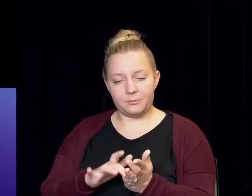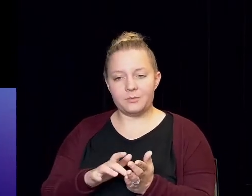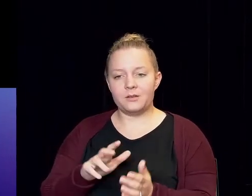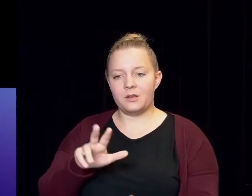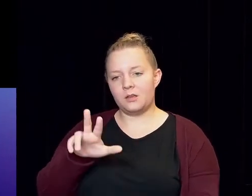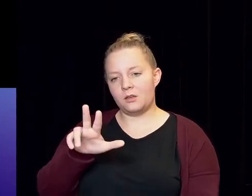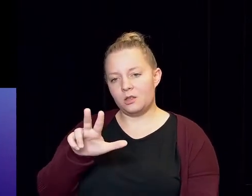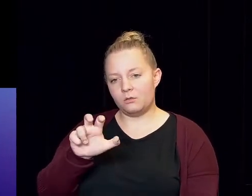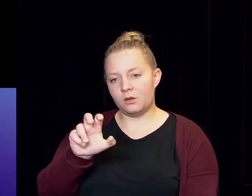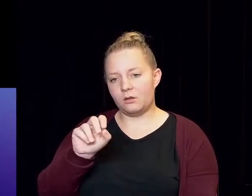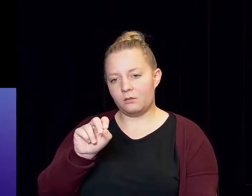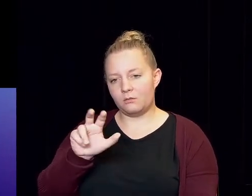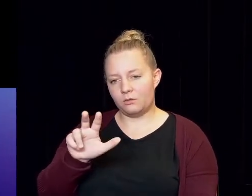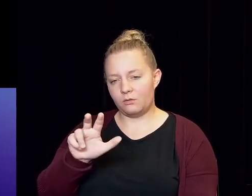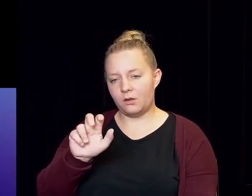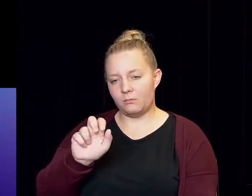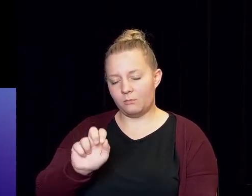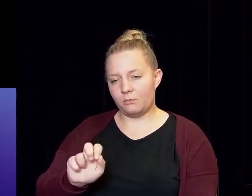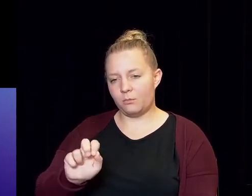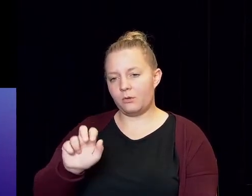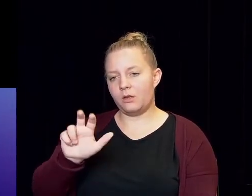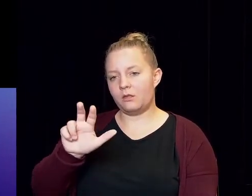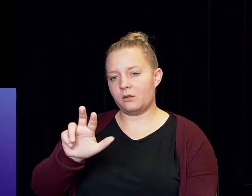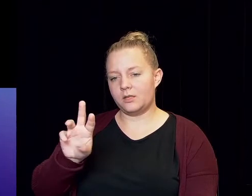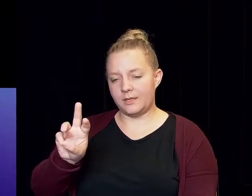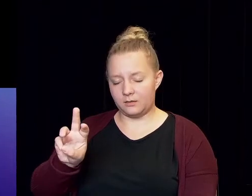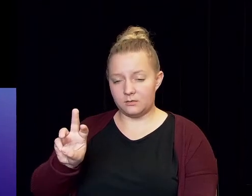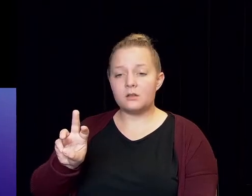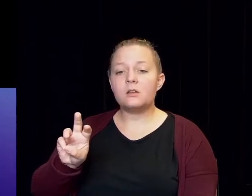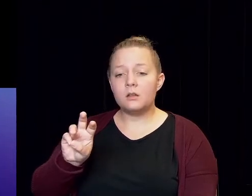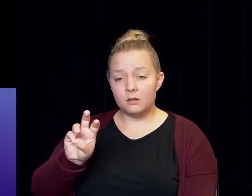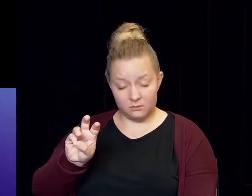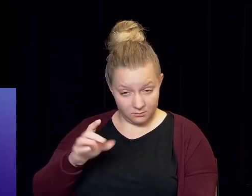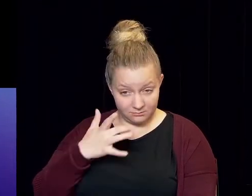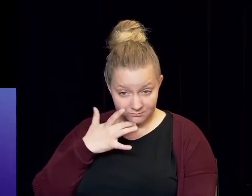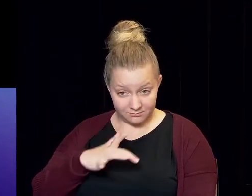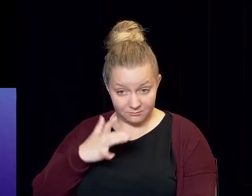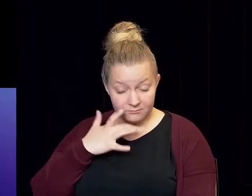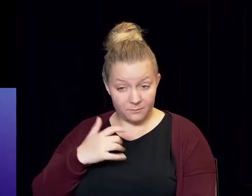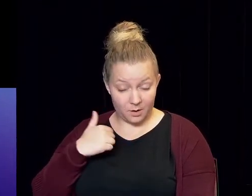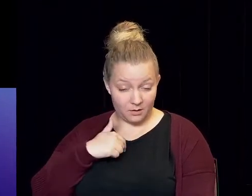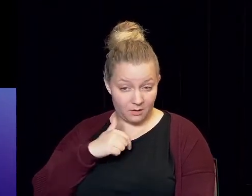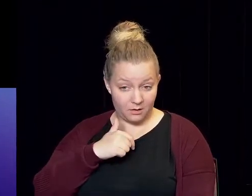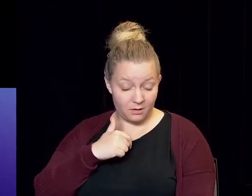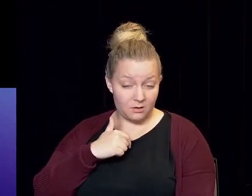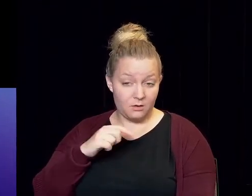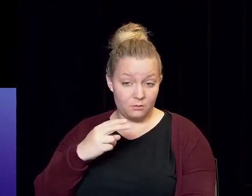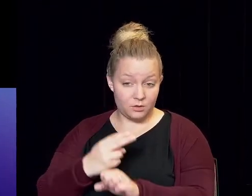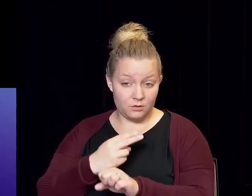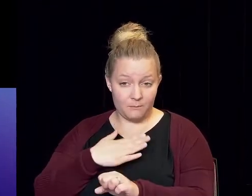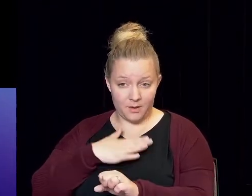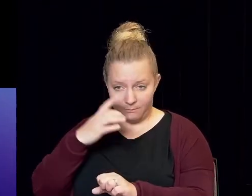303 and 36 hundredths which, luckily since I was using my mental math strategies, I looked